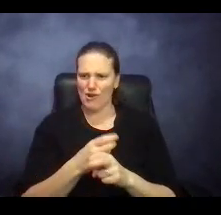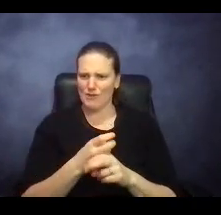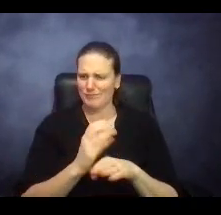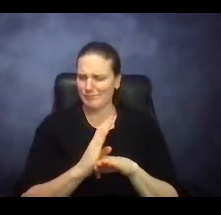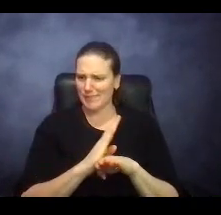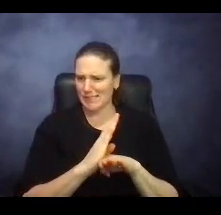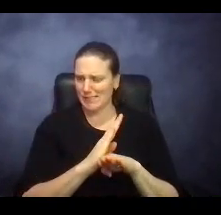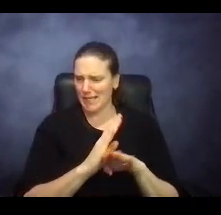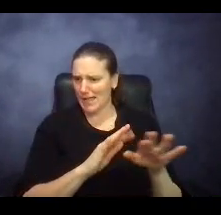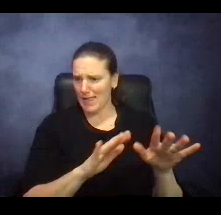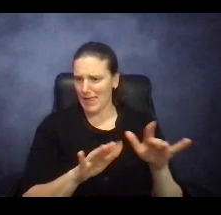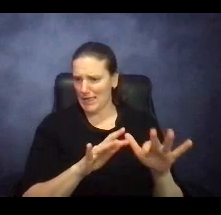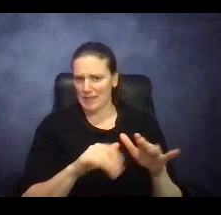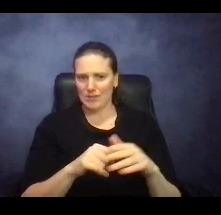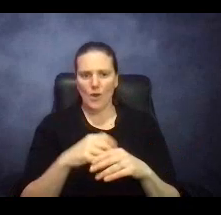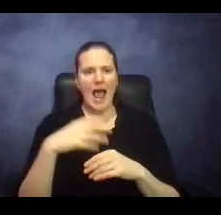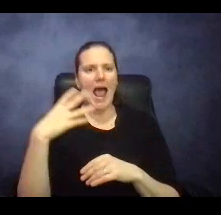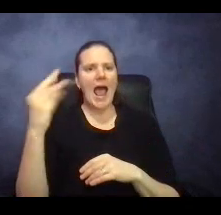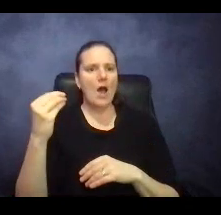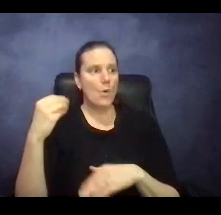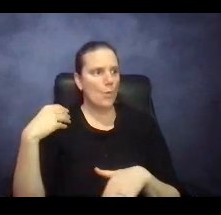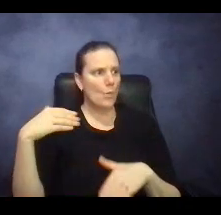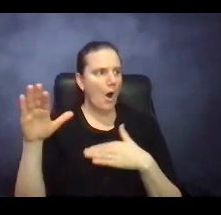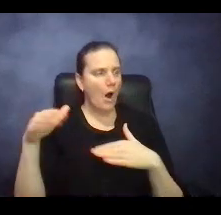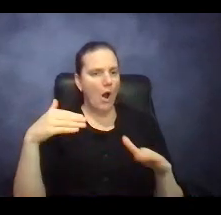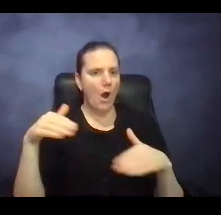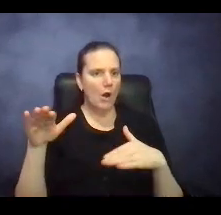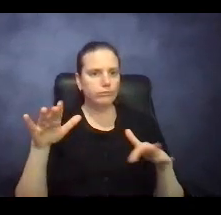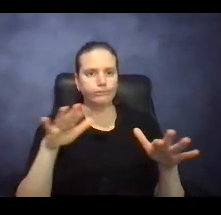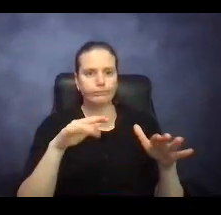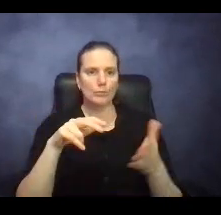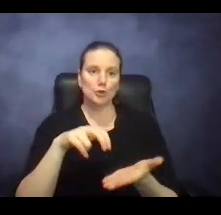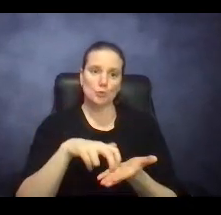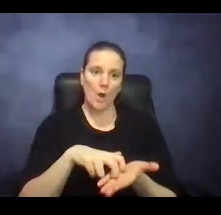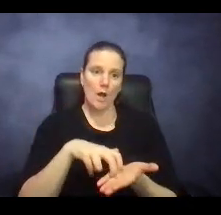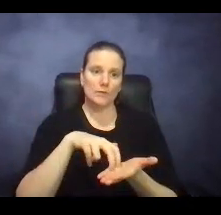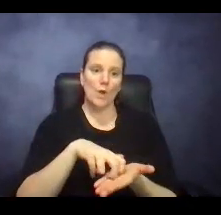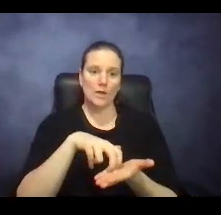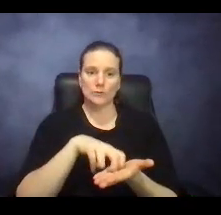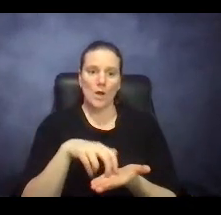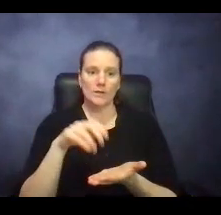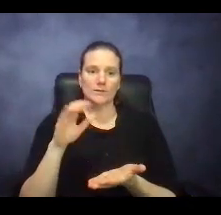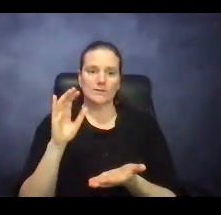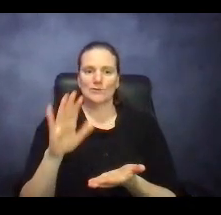But really getting out for those walks when you can. And then squats in your, in your clinic space